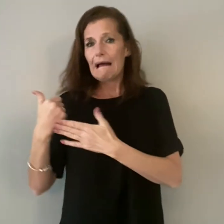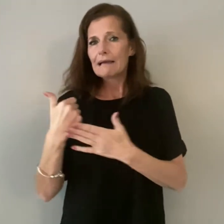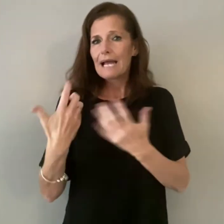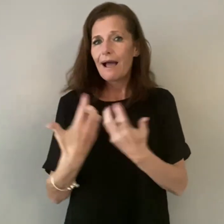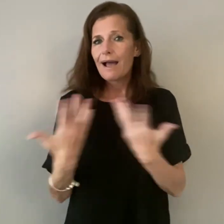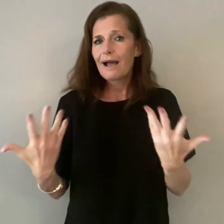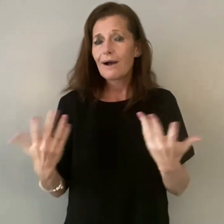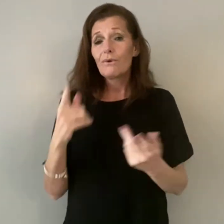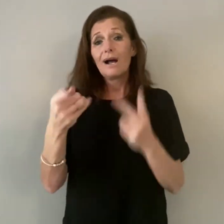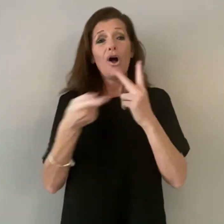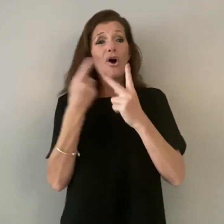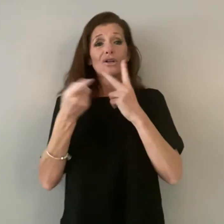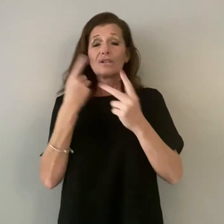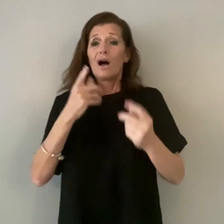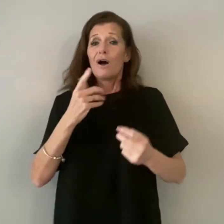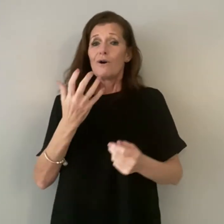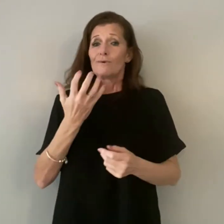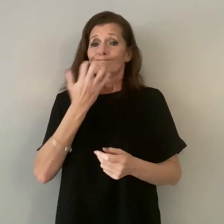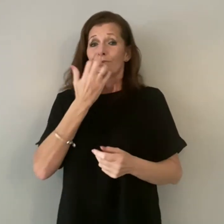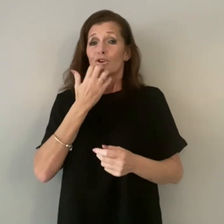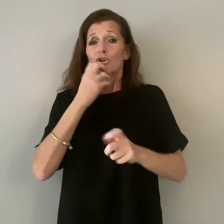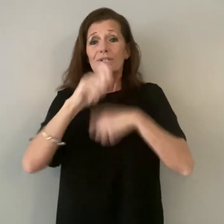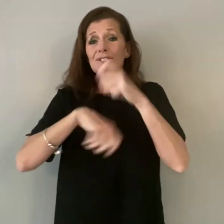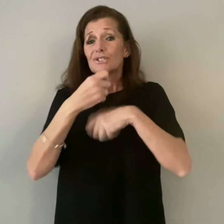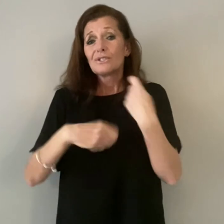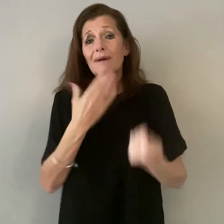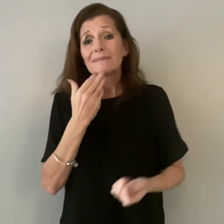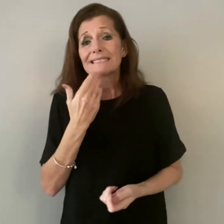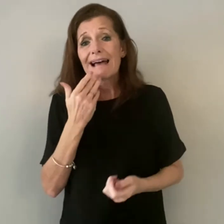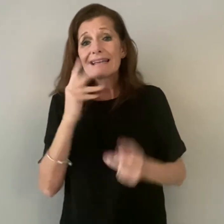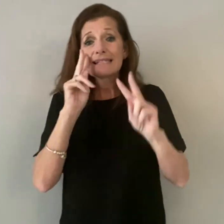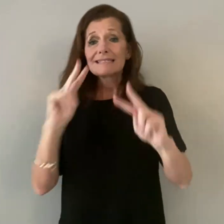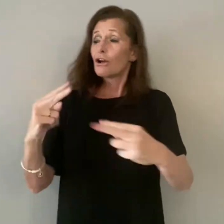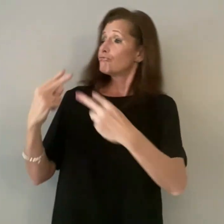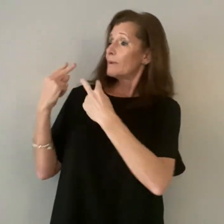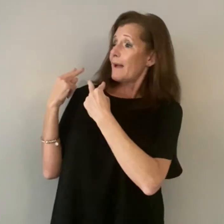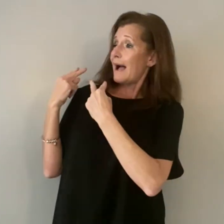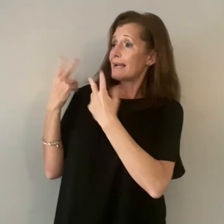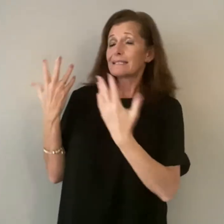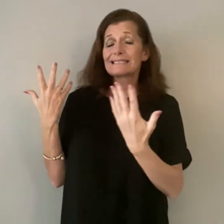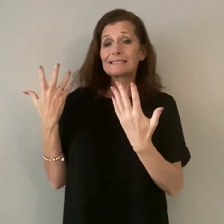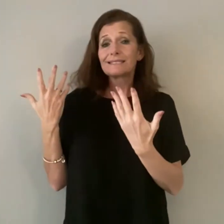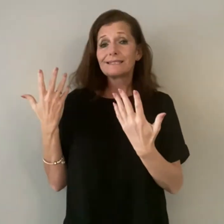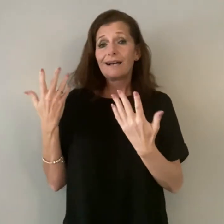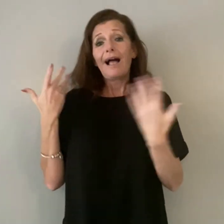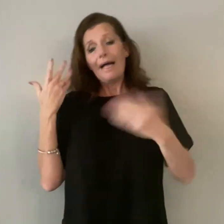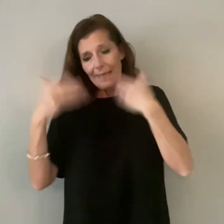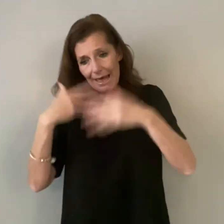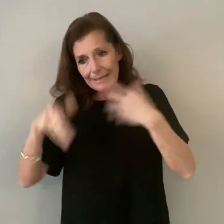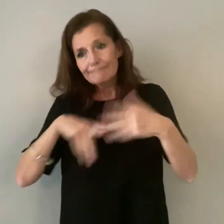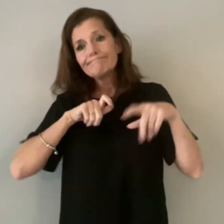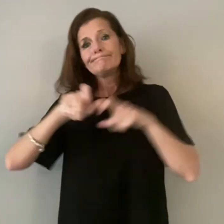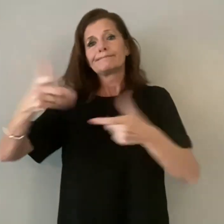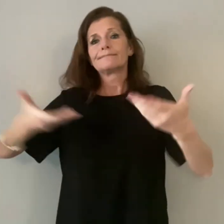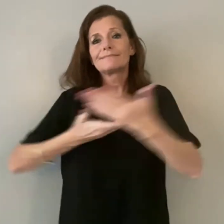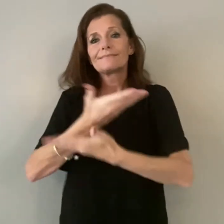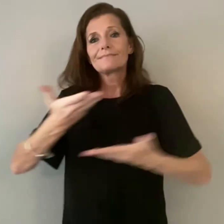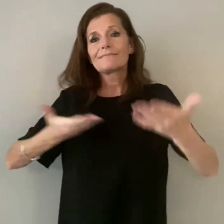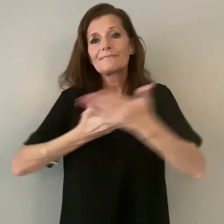And finally, just also having the courage to get it wrong reflect, hold space, to continue conversations